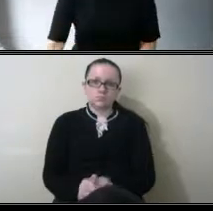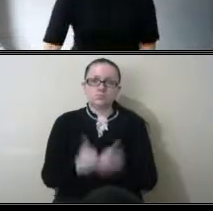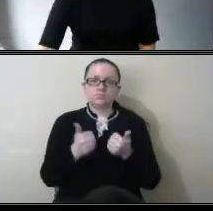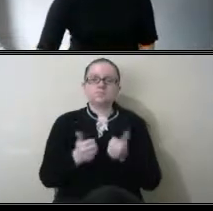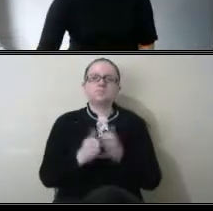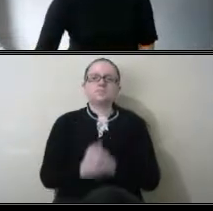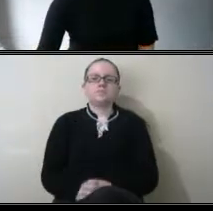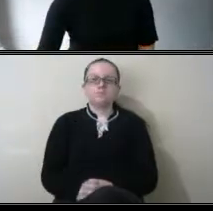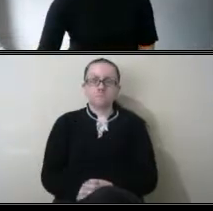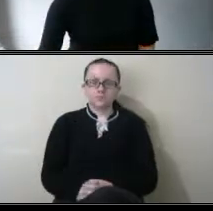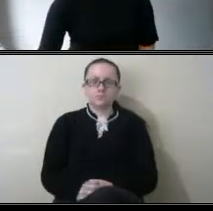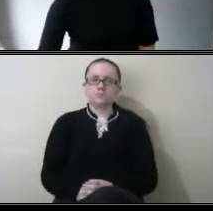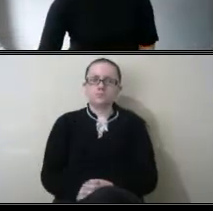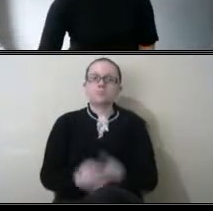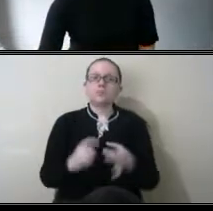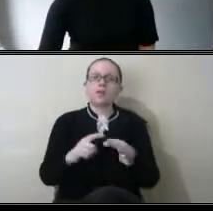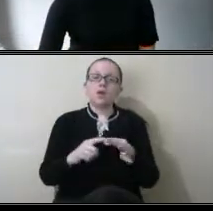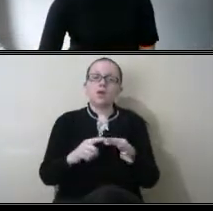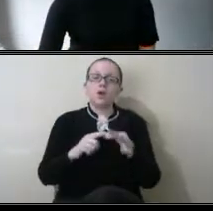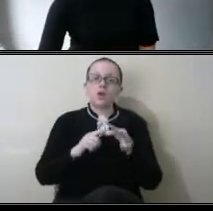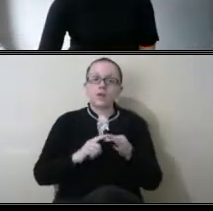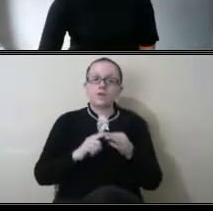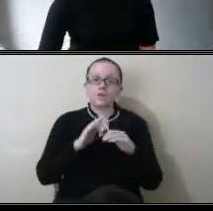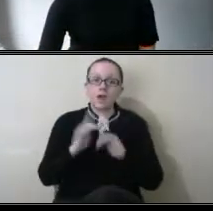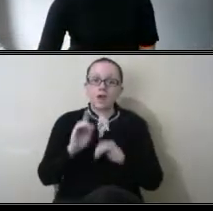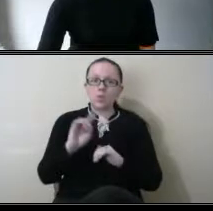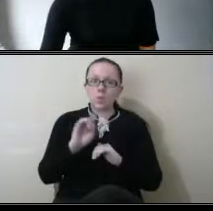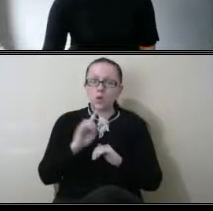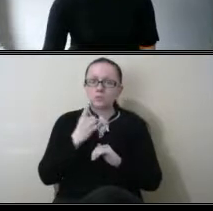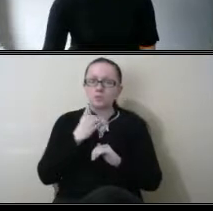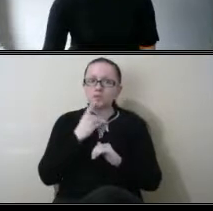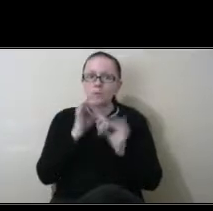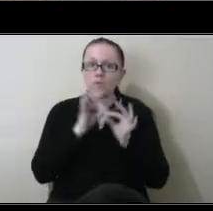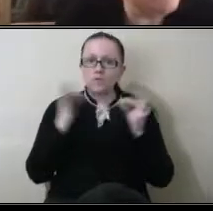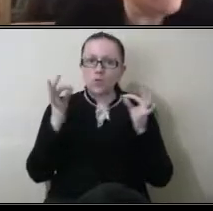are involved in the program and what roles so they're they're all listed in the guidelines